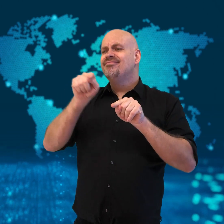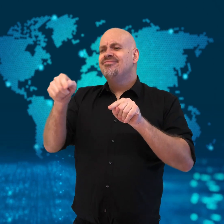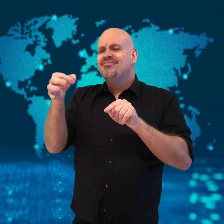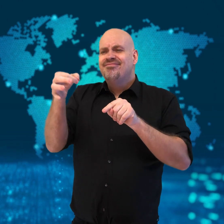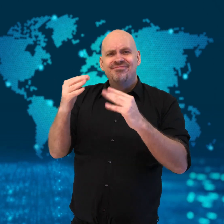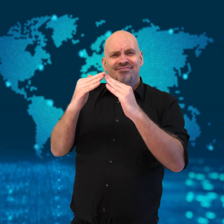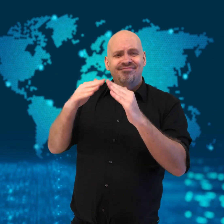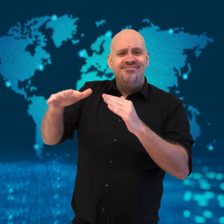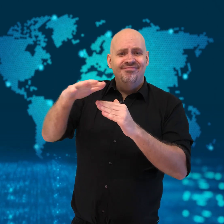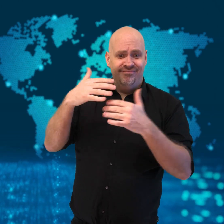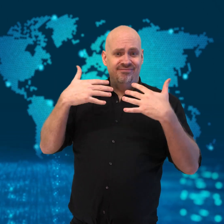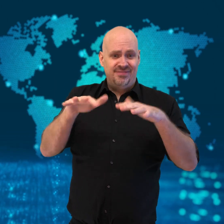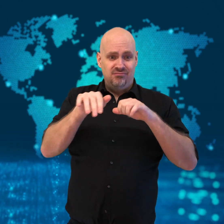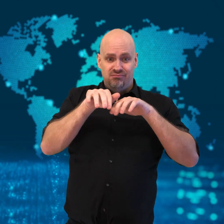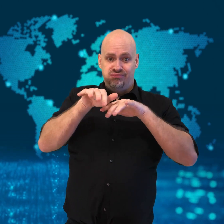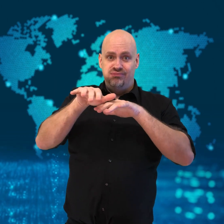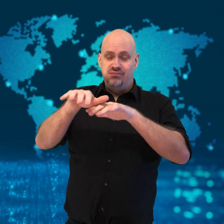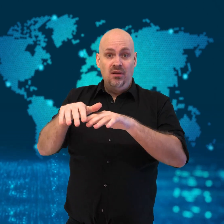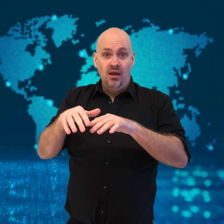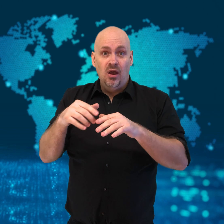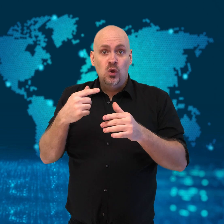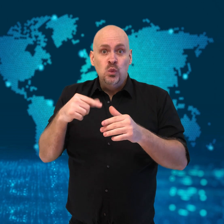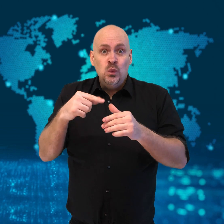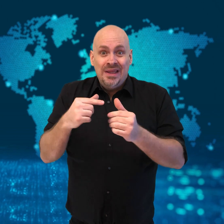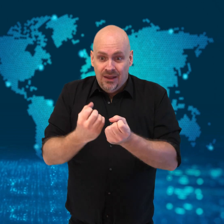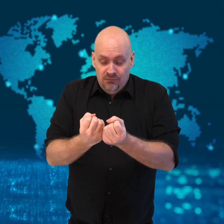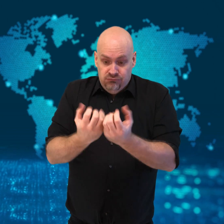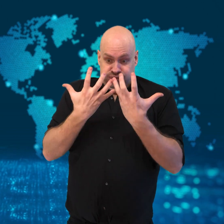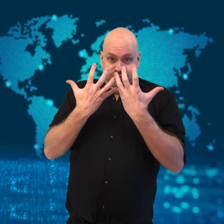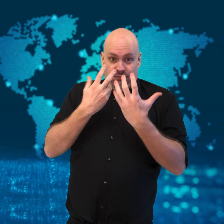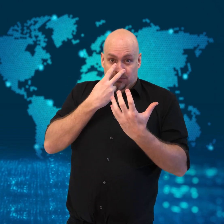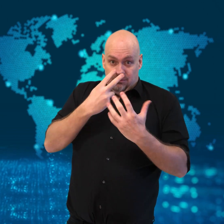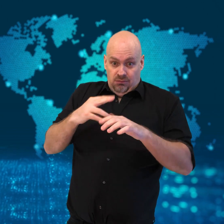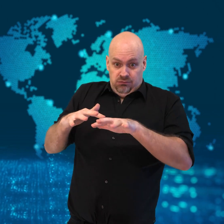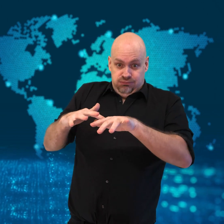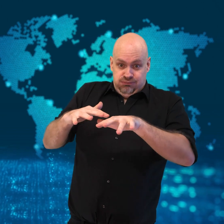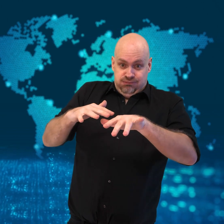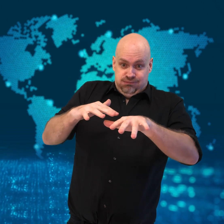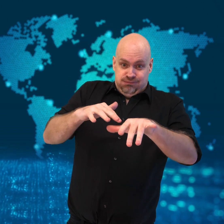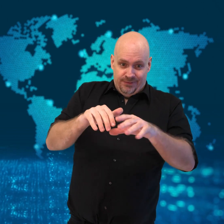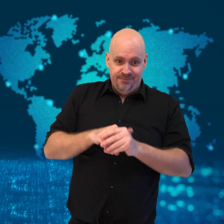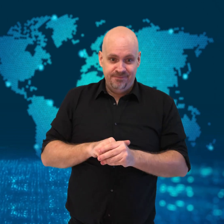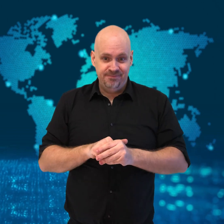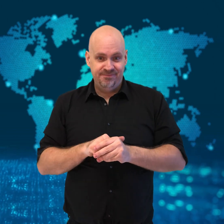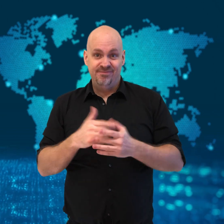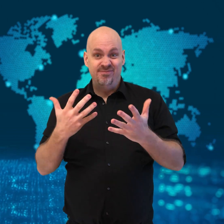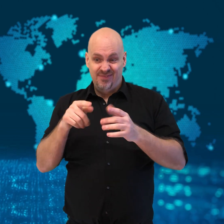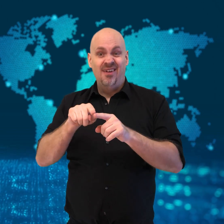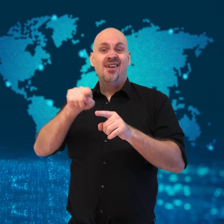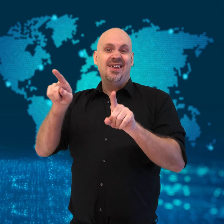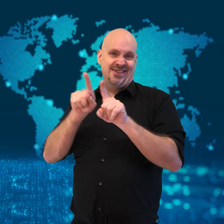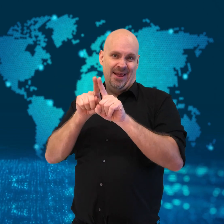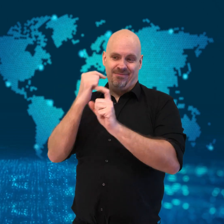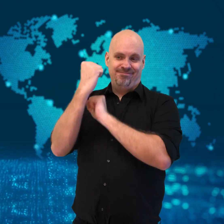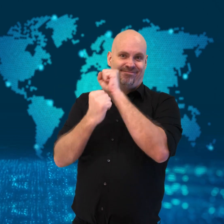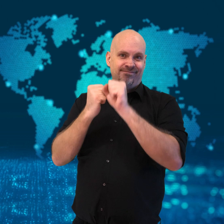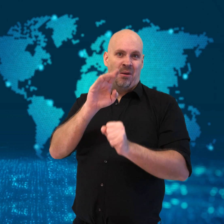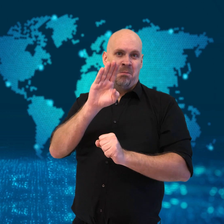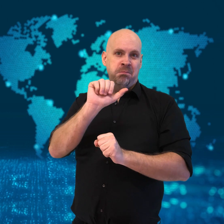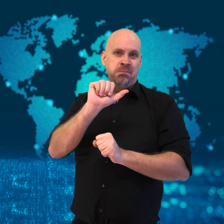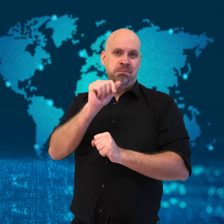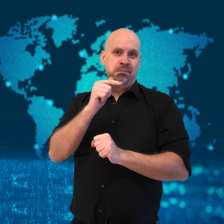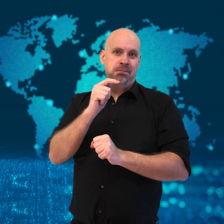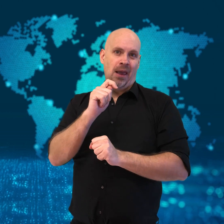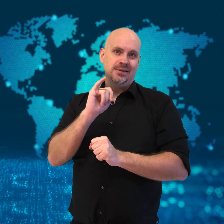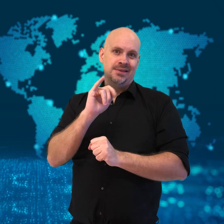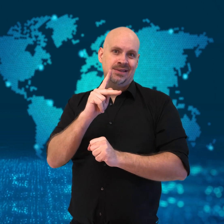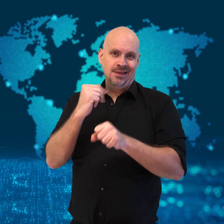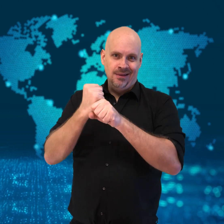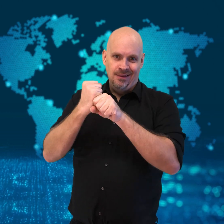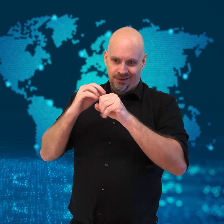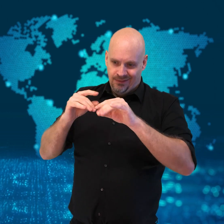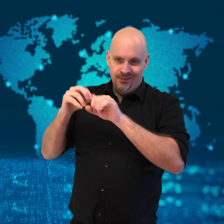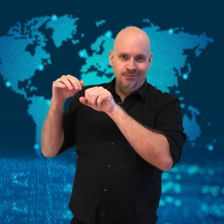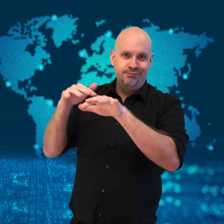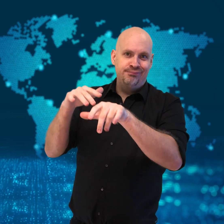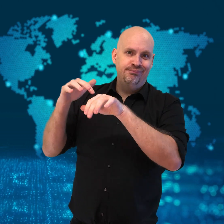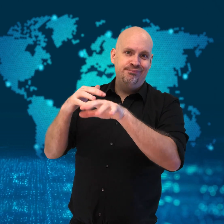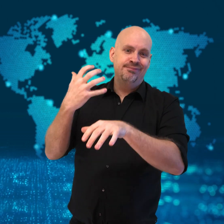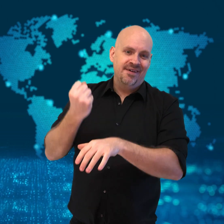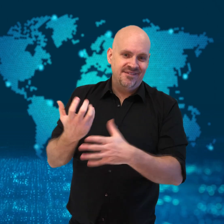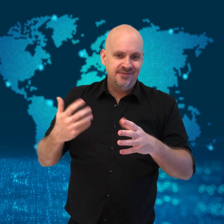another village was filled with bright green water from another batik factory.